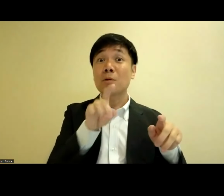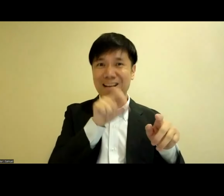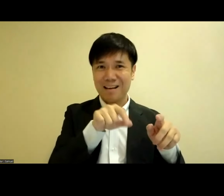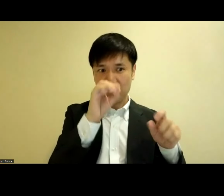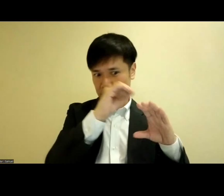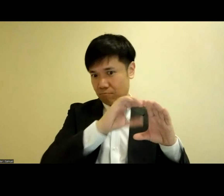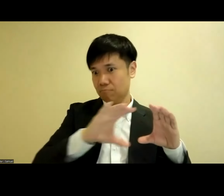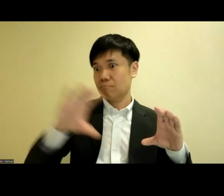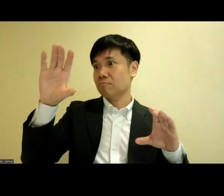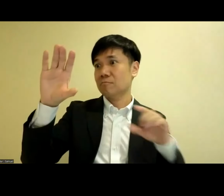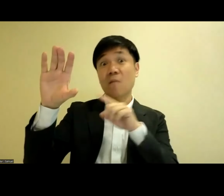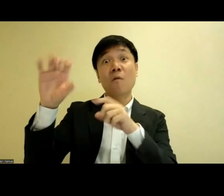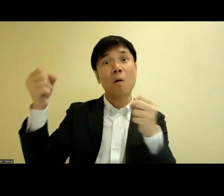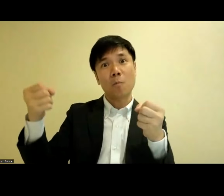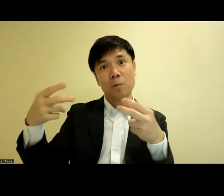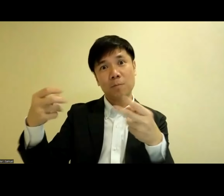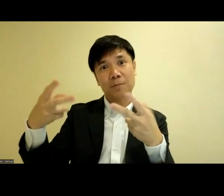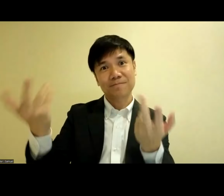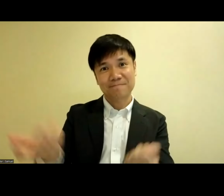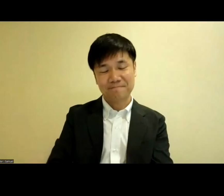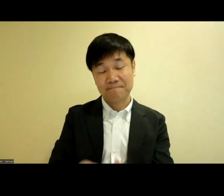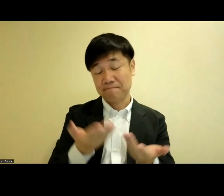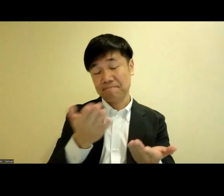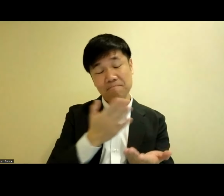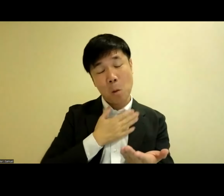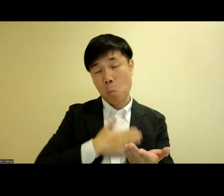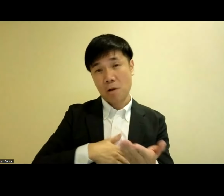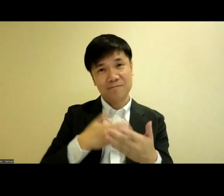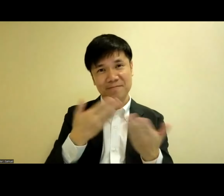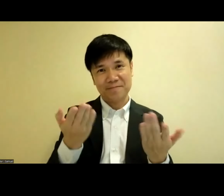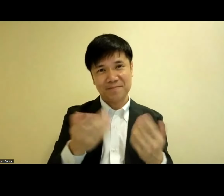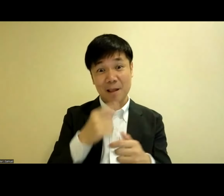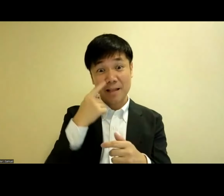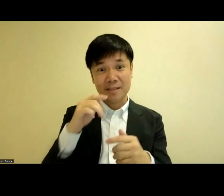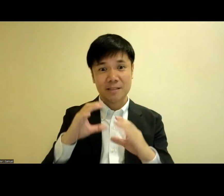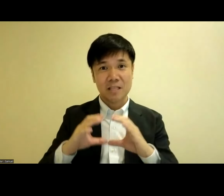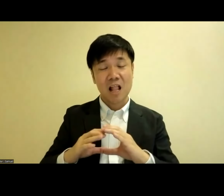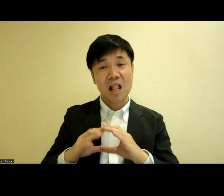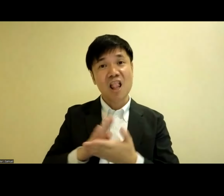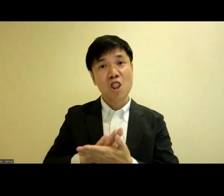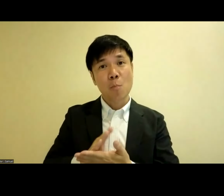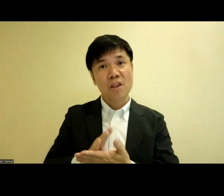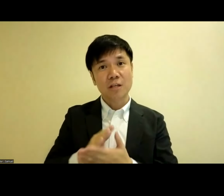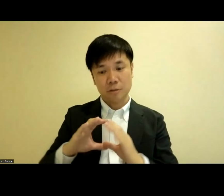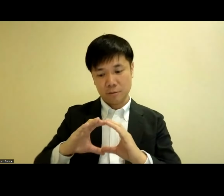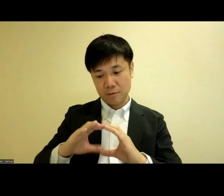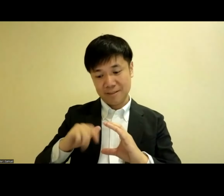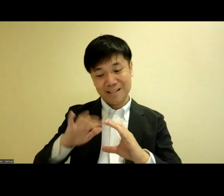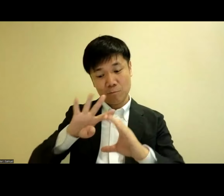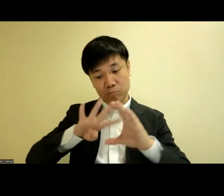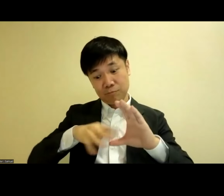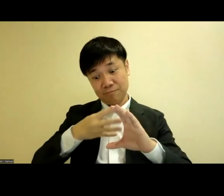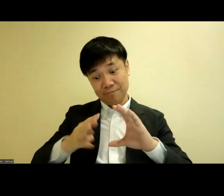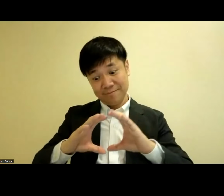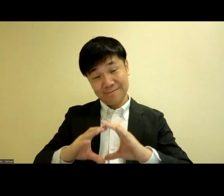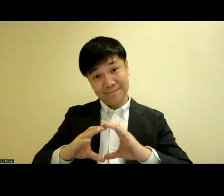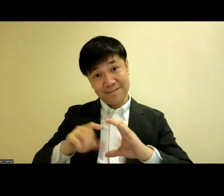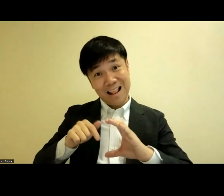The interpretation button on the bottom of your screen presents as a globe, and will